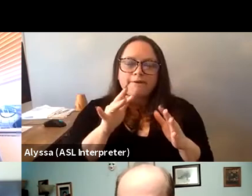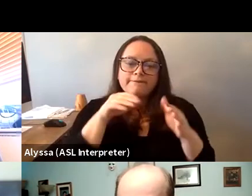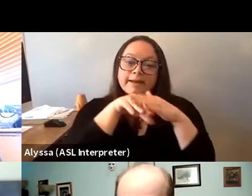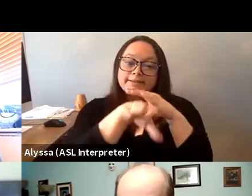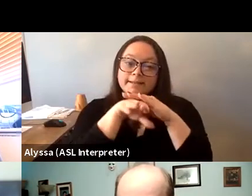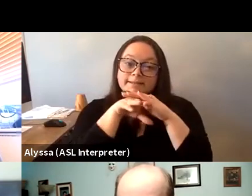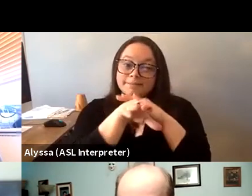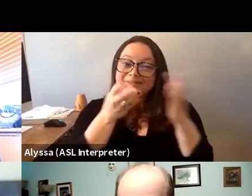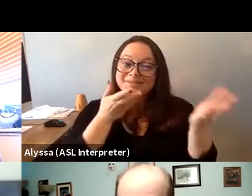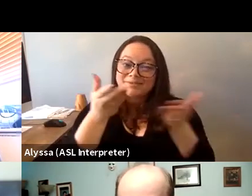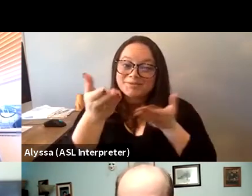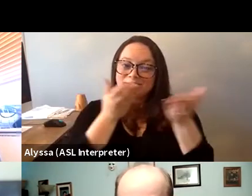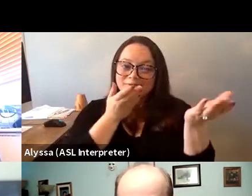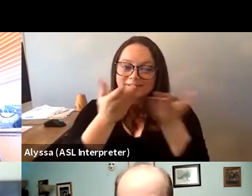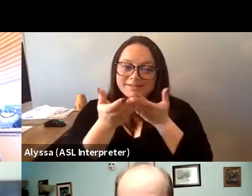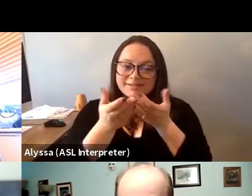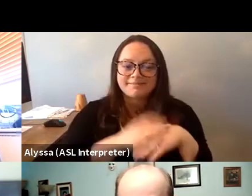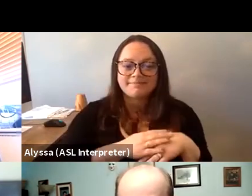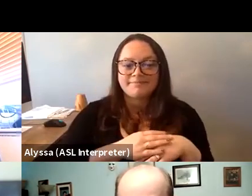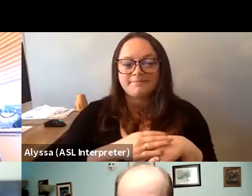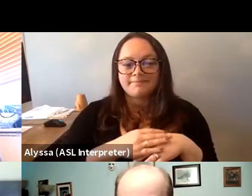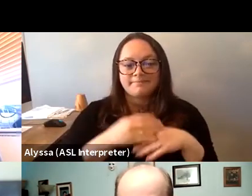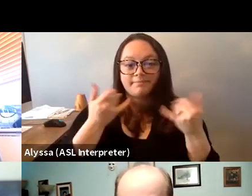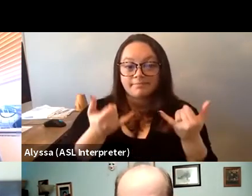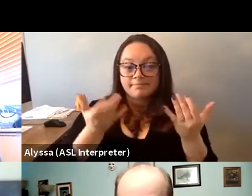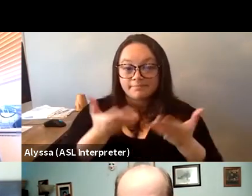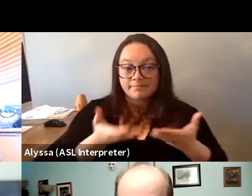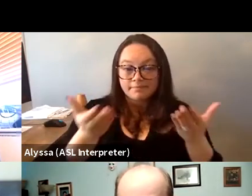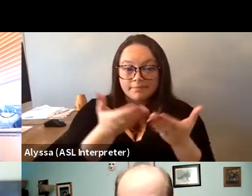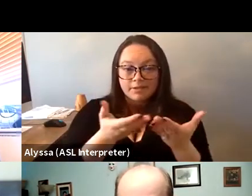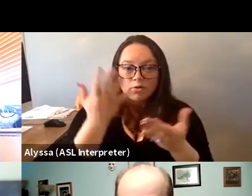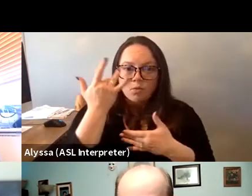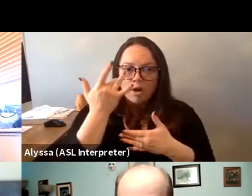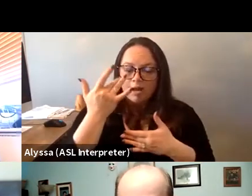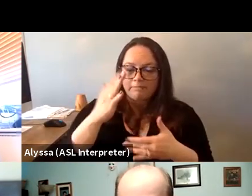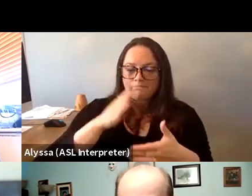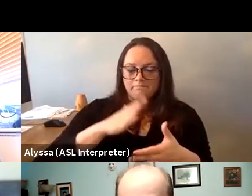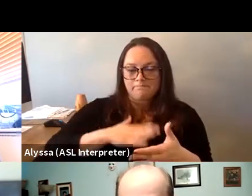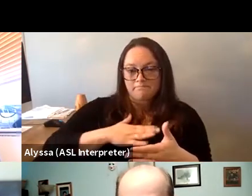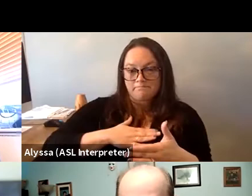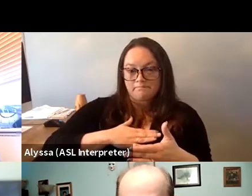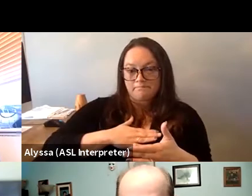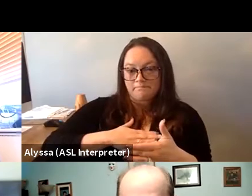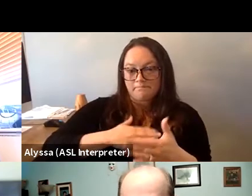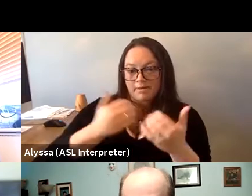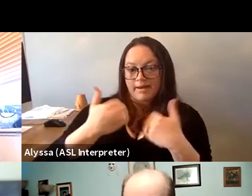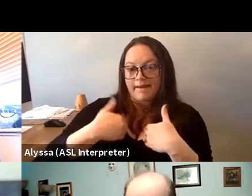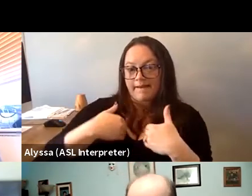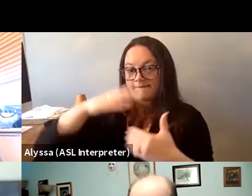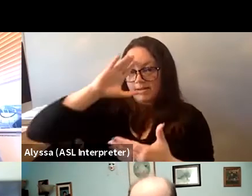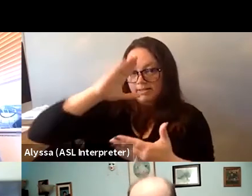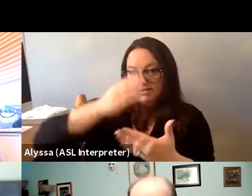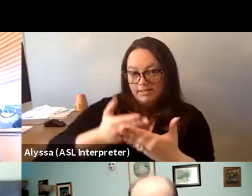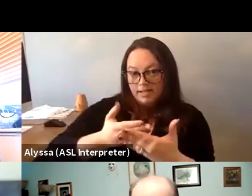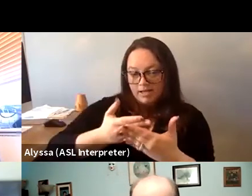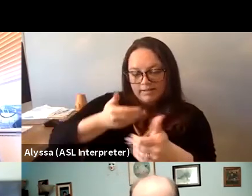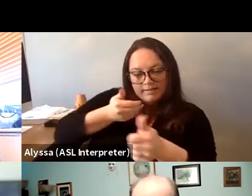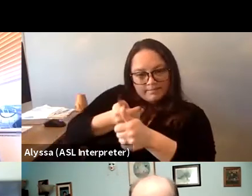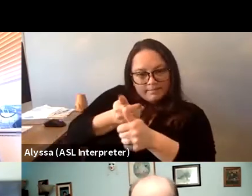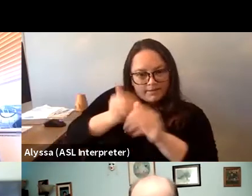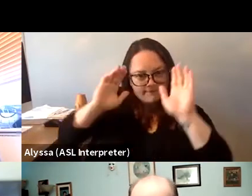services. And I'm here because I have a son who has autism and he